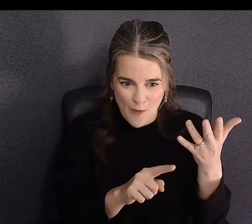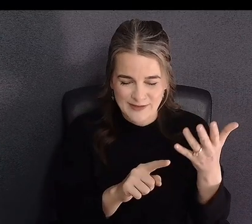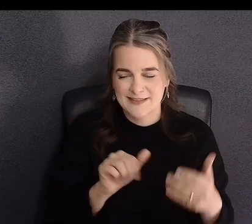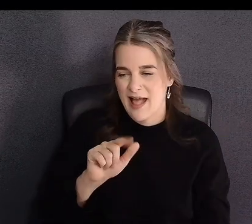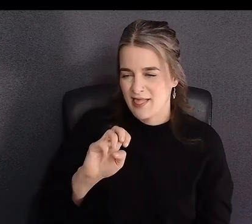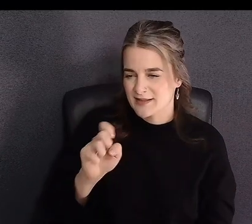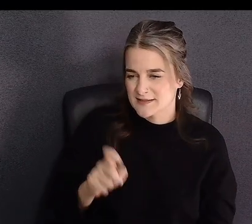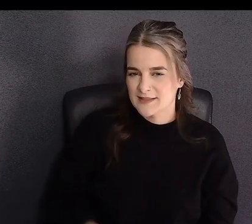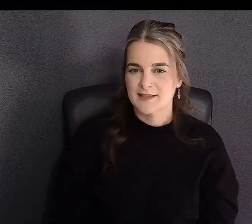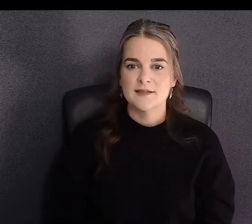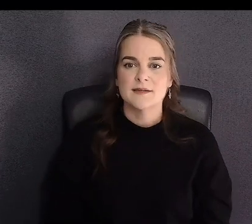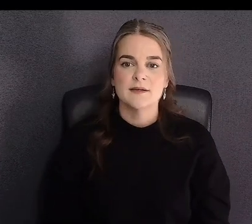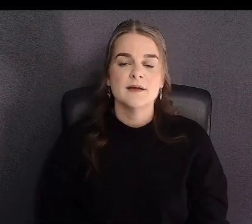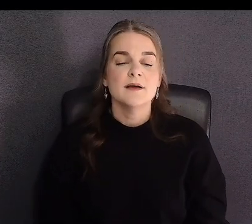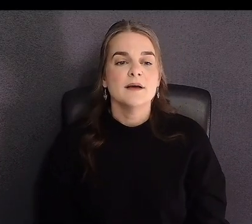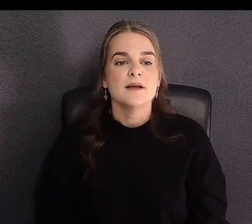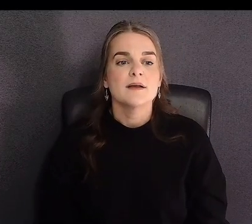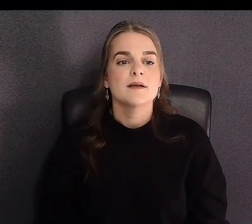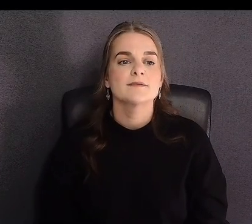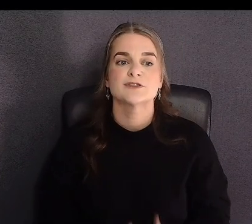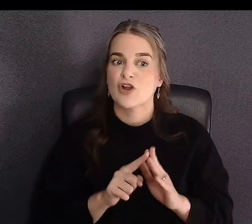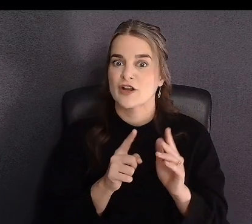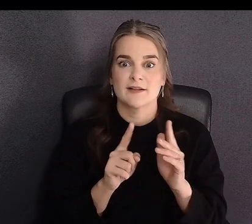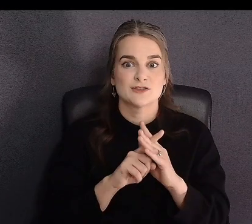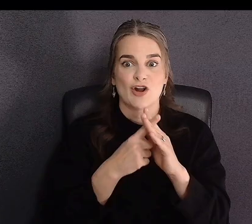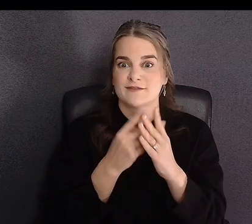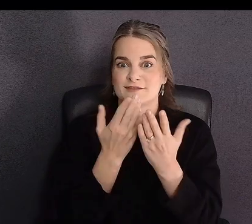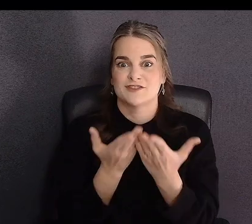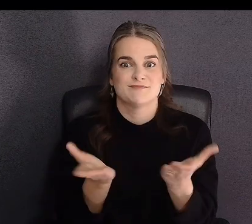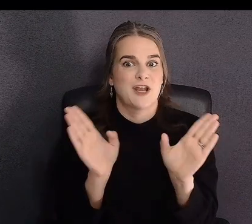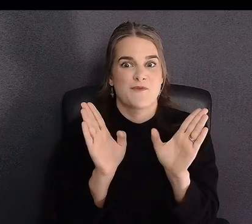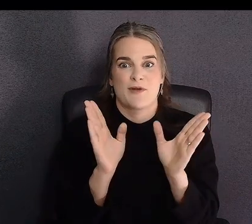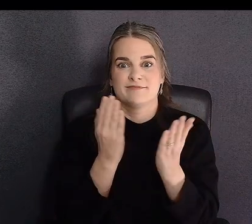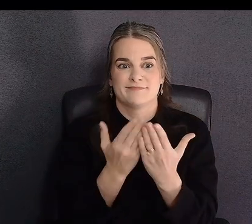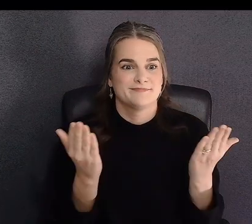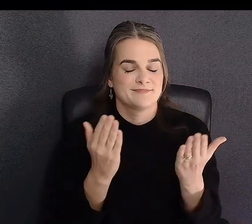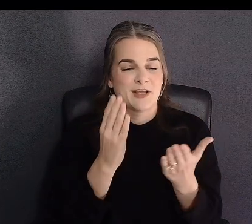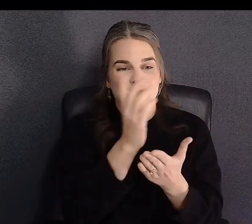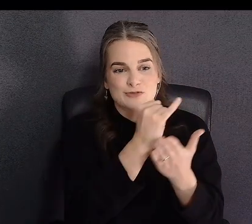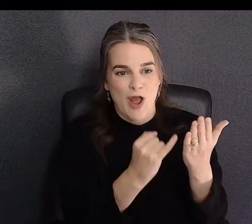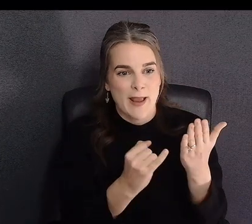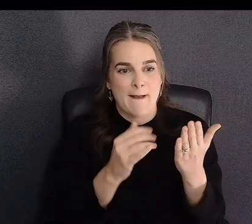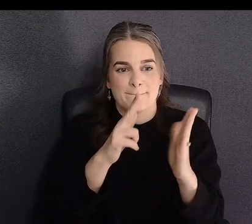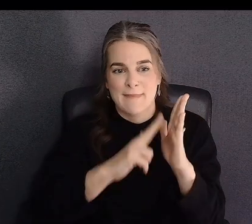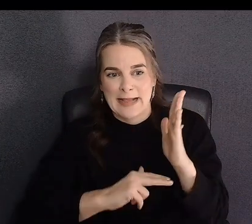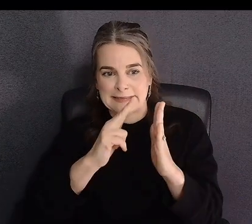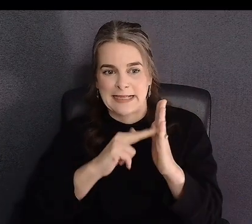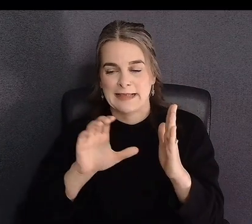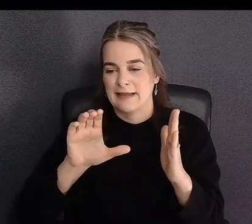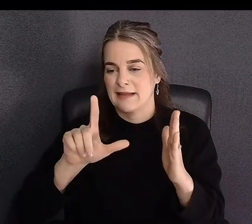just starting out some general materials, drawing supplies, painting supplies, clay.